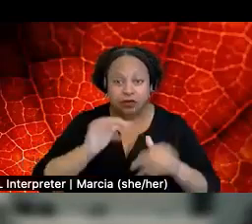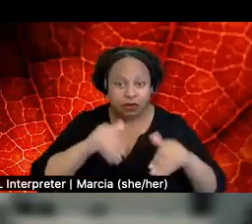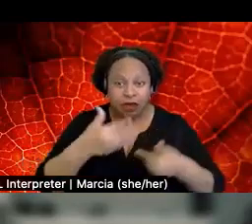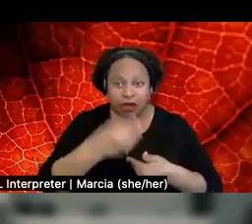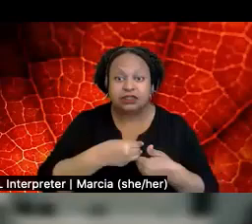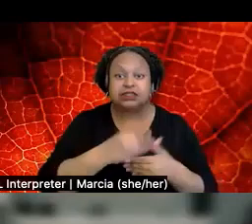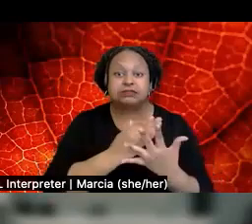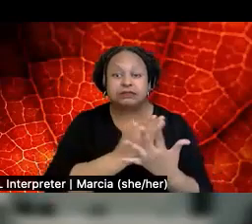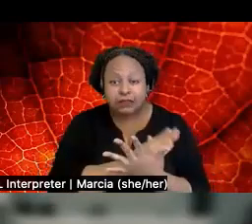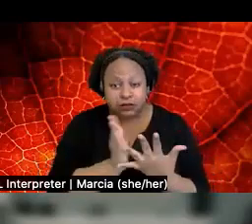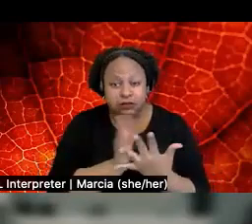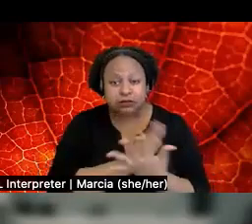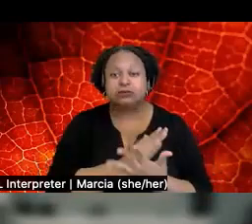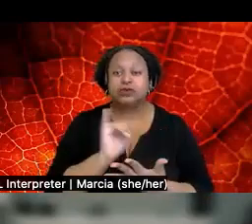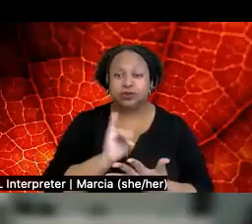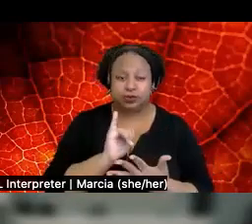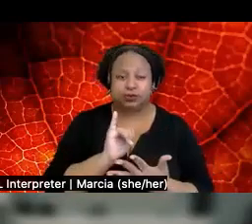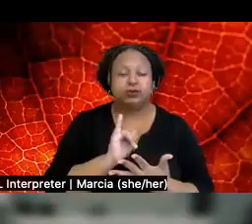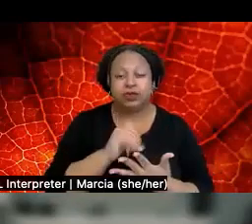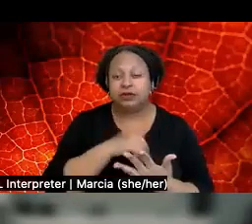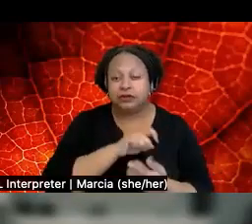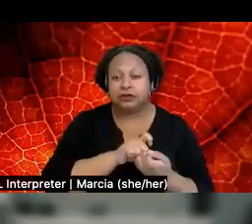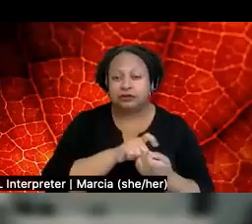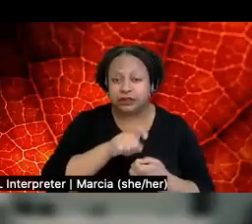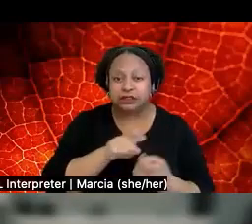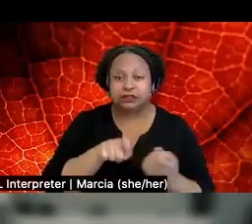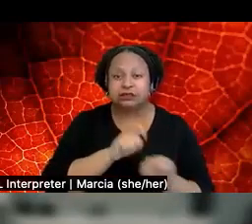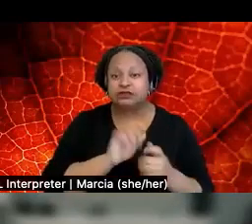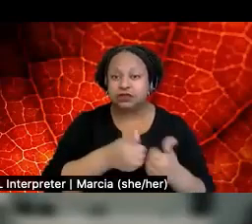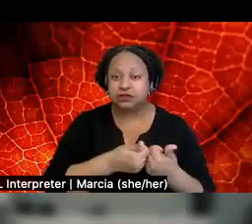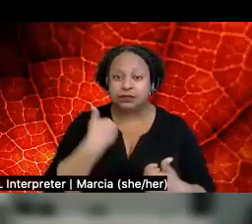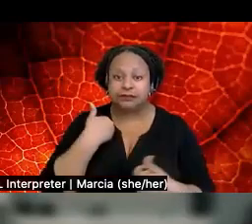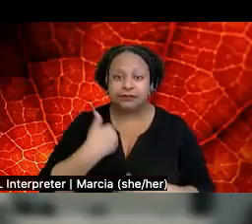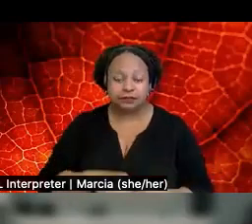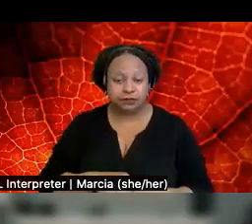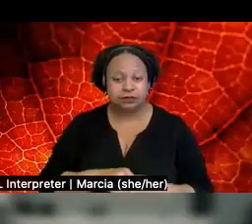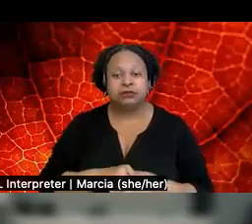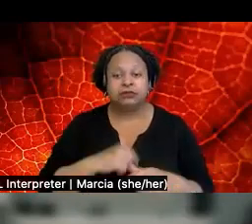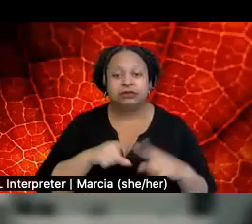What happens specific, needs a specific challenges, but again emphasize that by